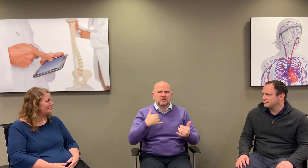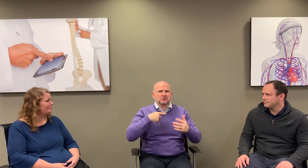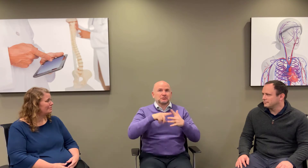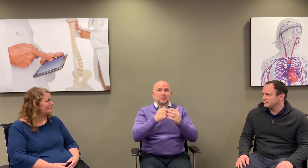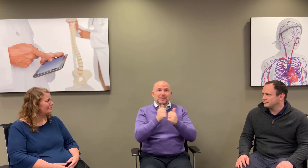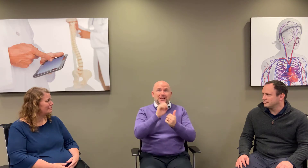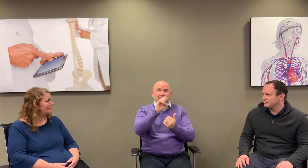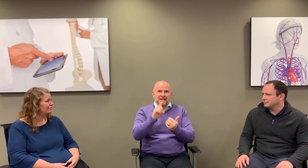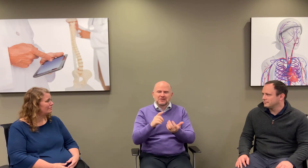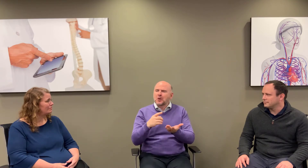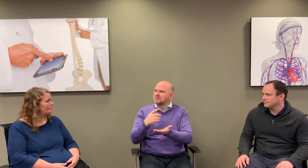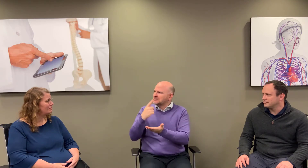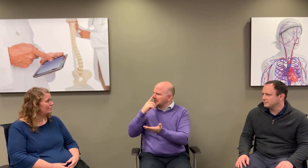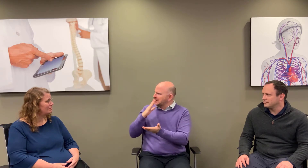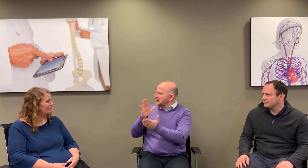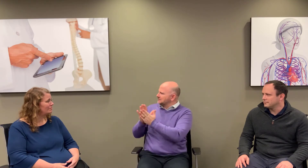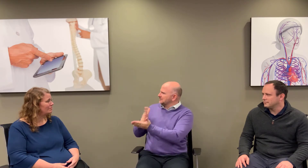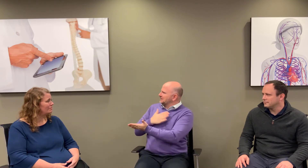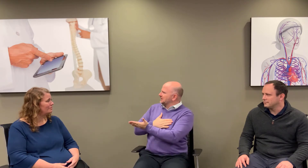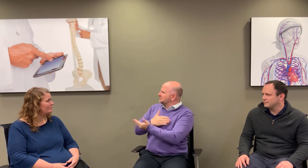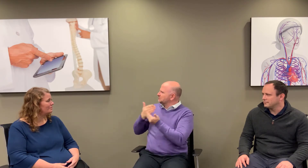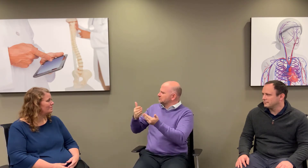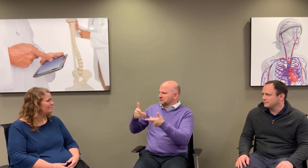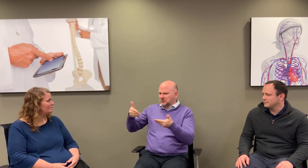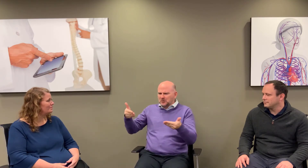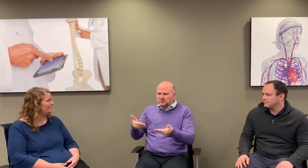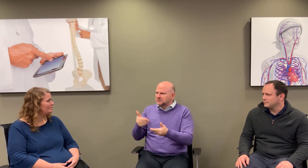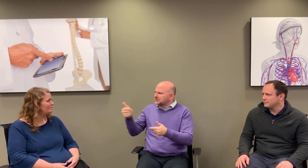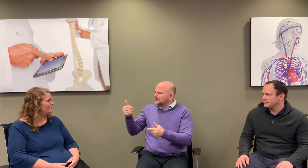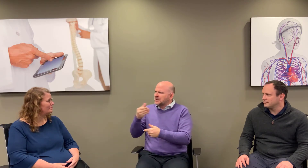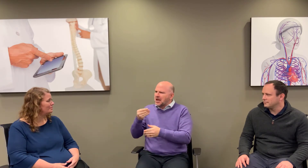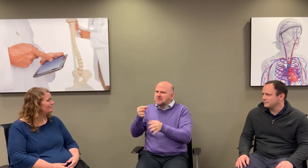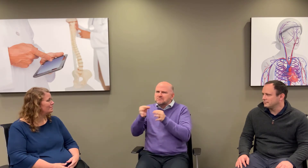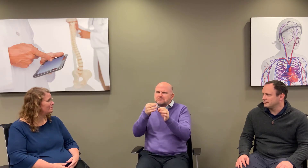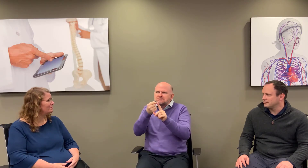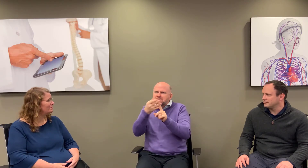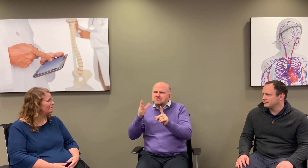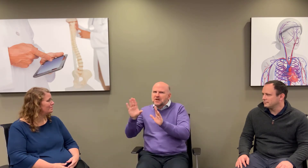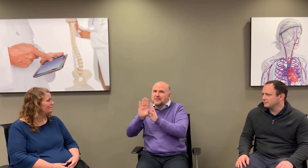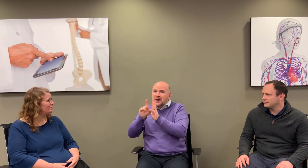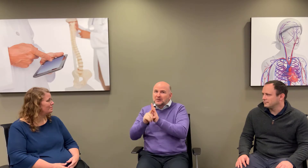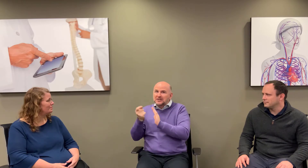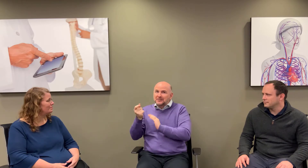better. Let's start with Dr. Schniedewind. Would you go ahead and introduce yourself and tell us a little bit about your background?